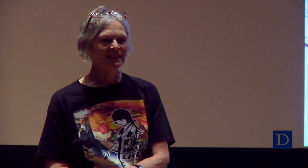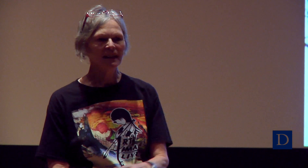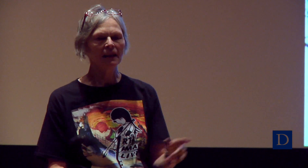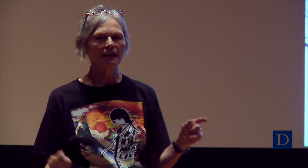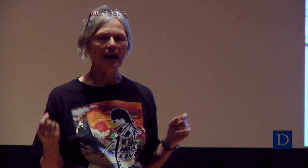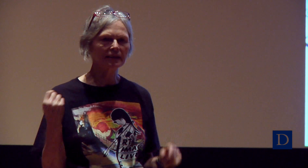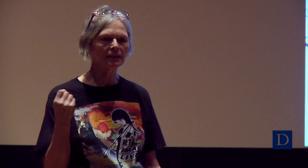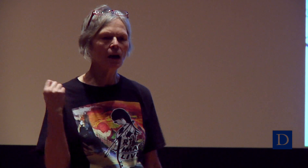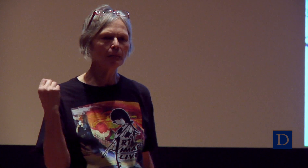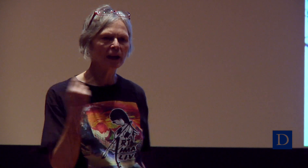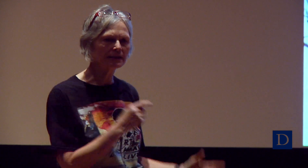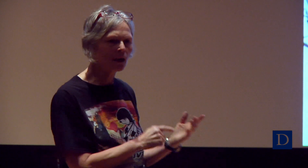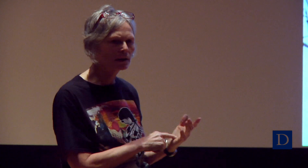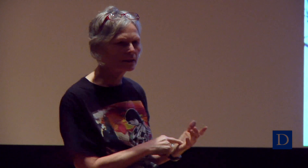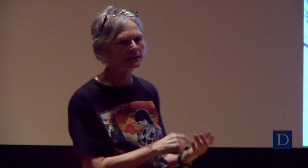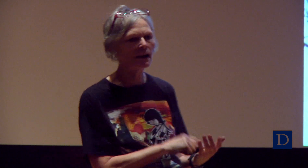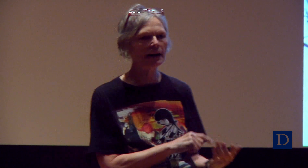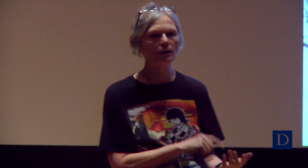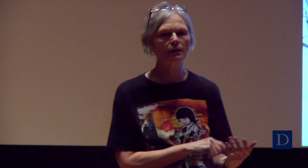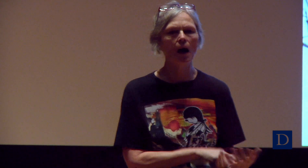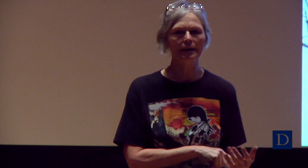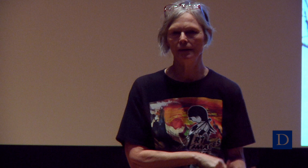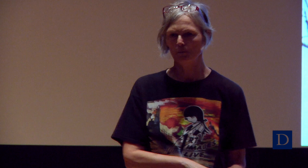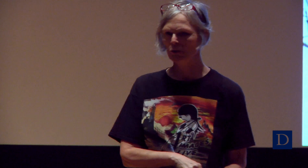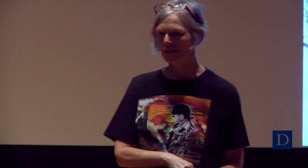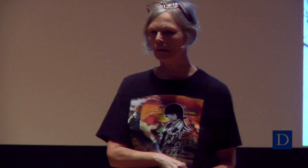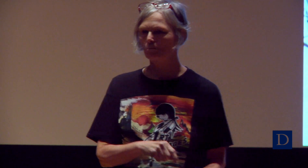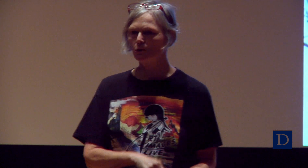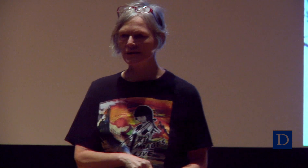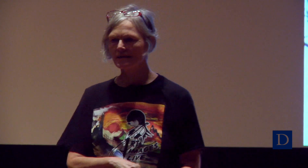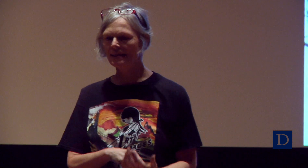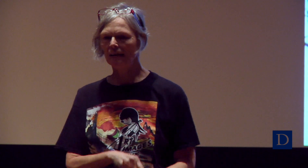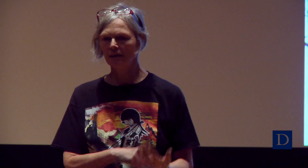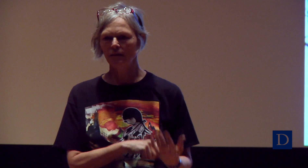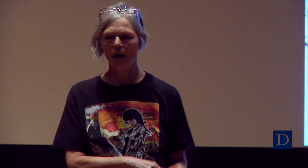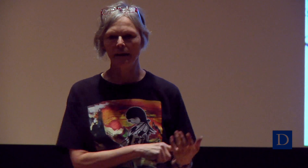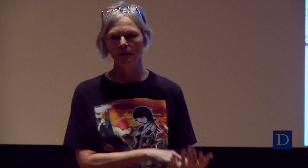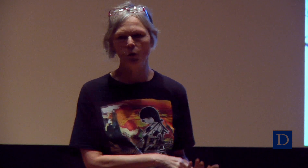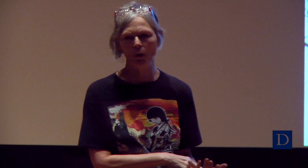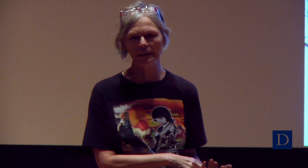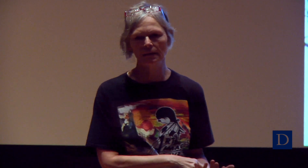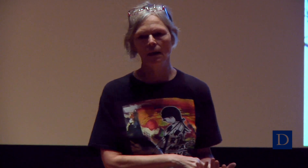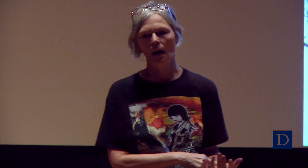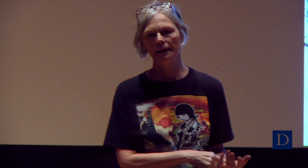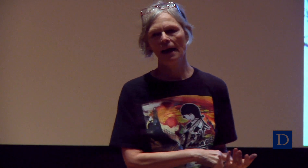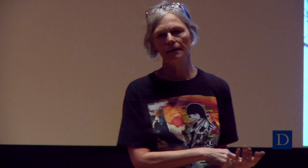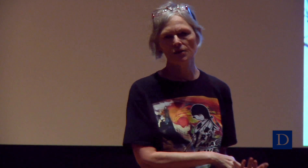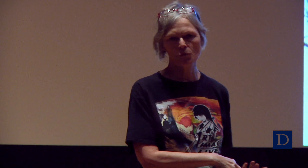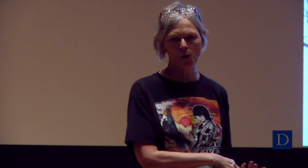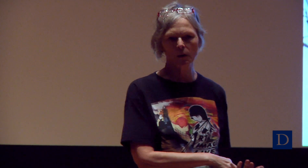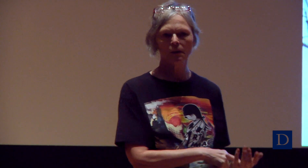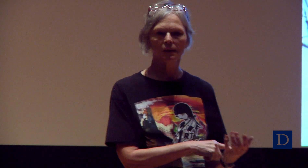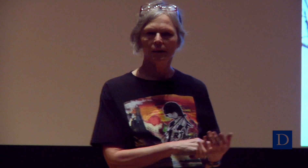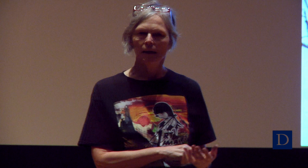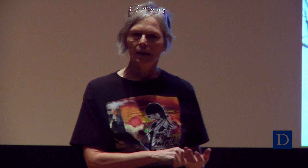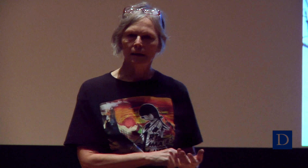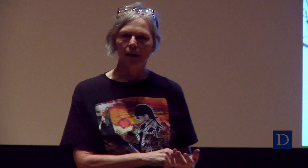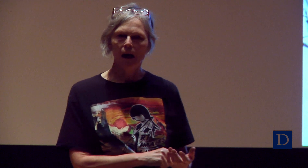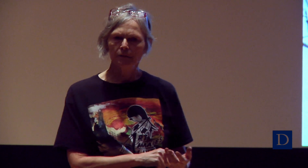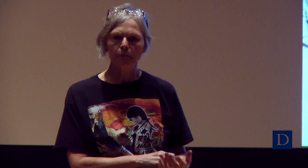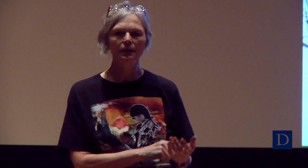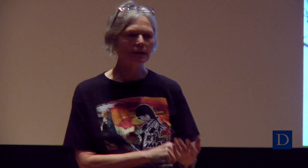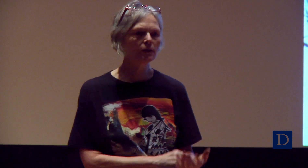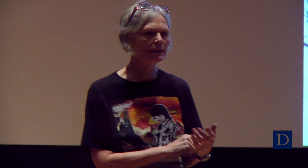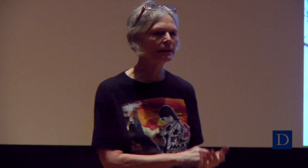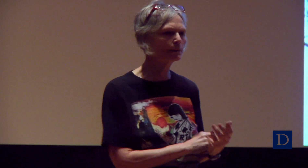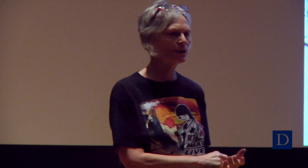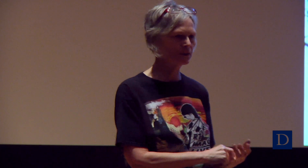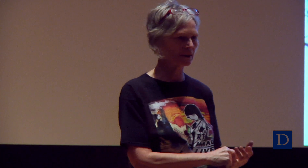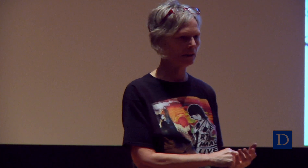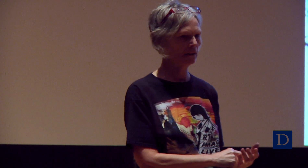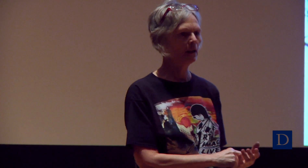And at the time I started this, I could not hear music. Music sounded like noise. I’d had a stroke, and I really couldn’t hear music.